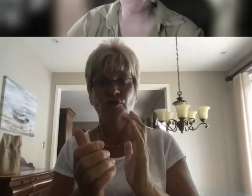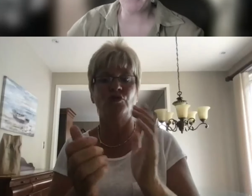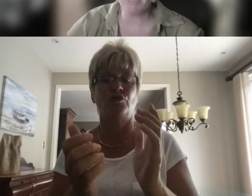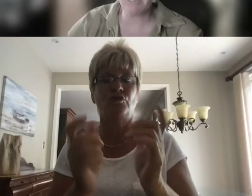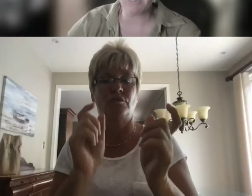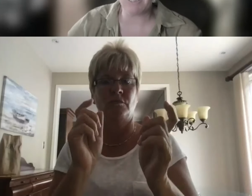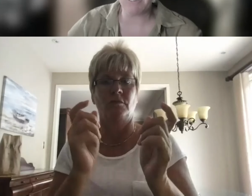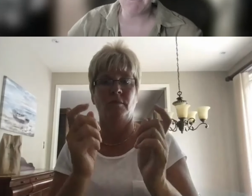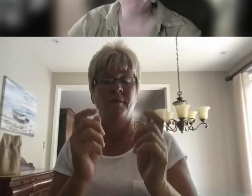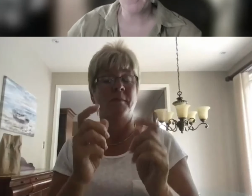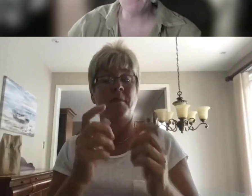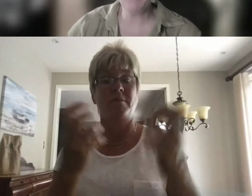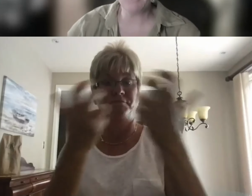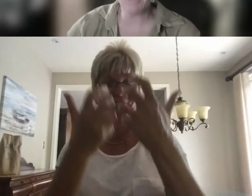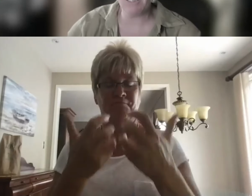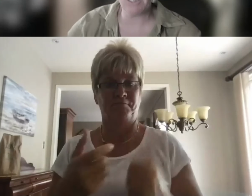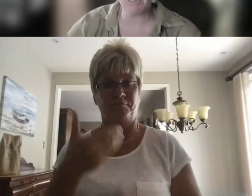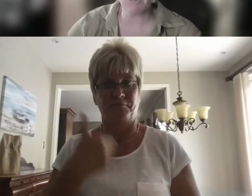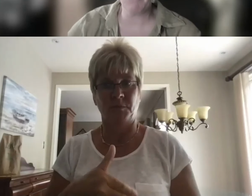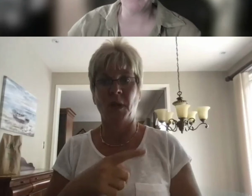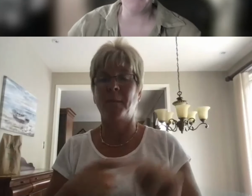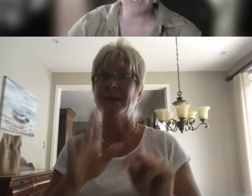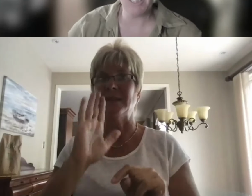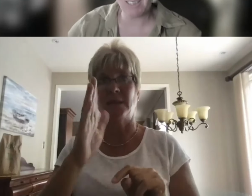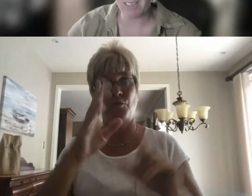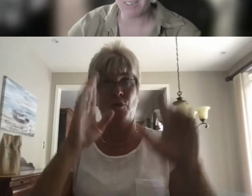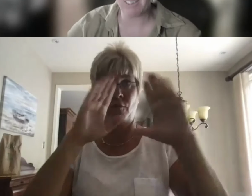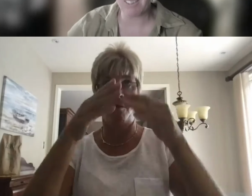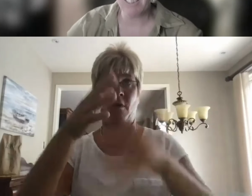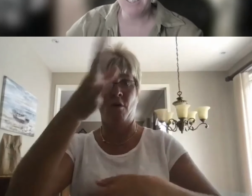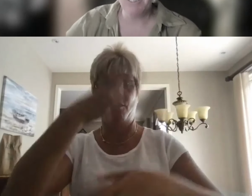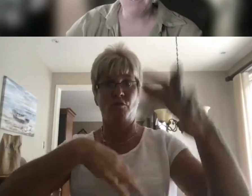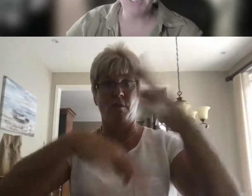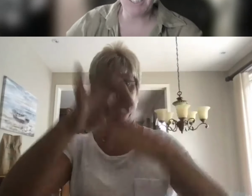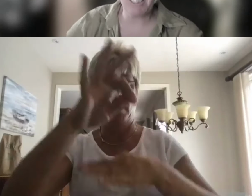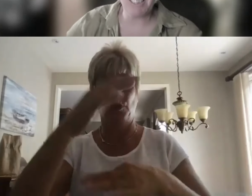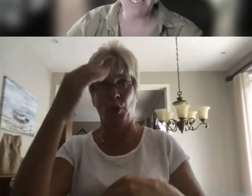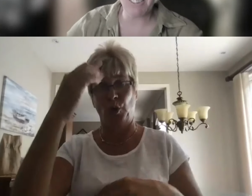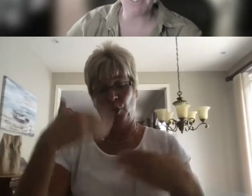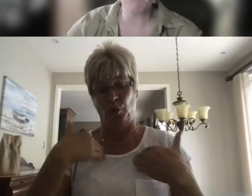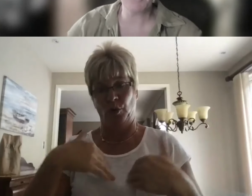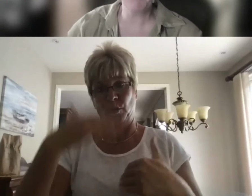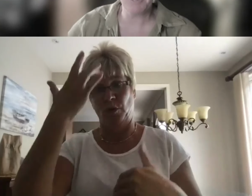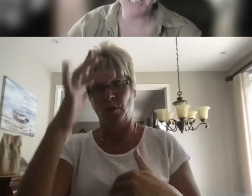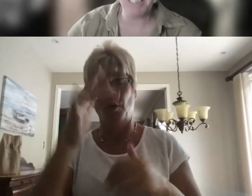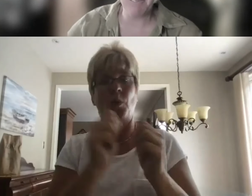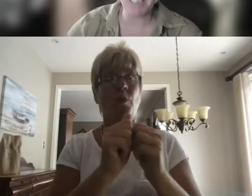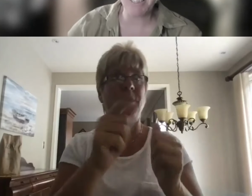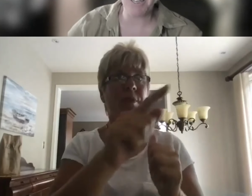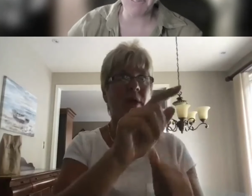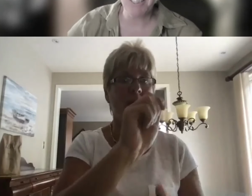replacing human intelligence with machine intelligence, which is questionable in and of itself,